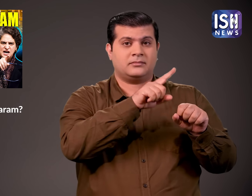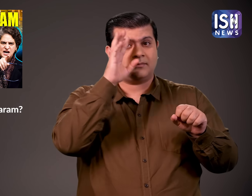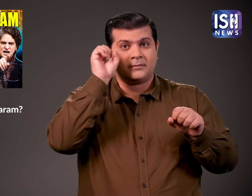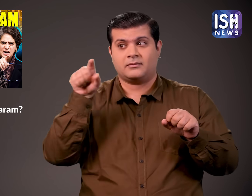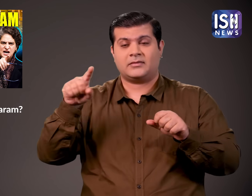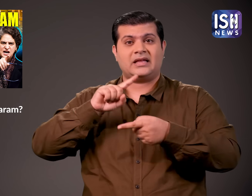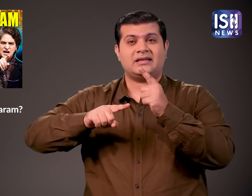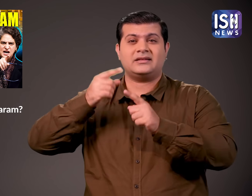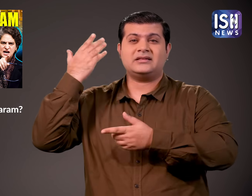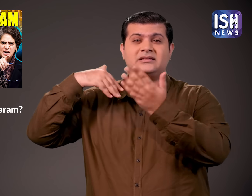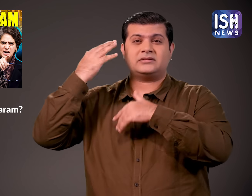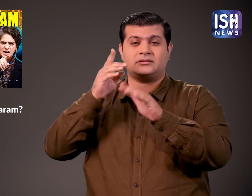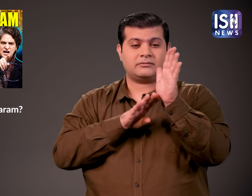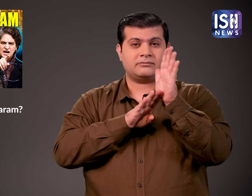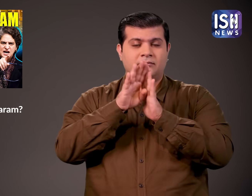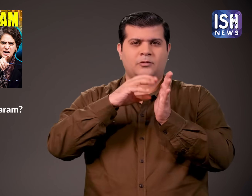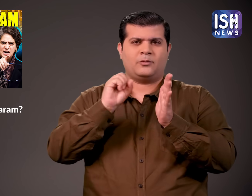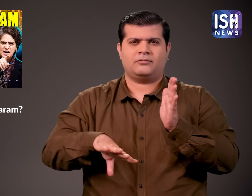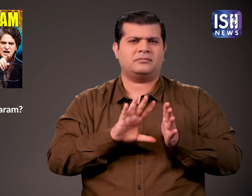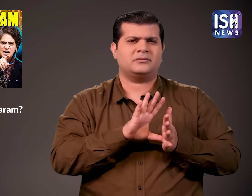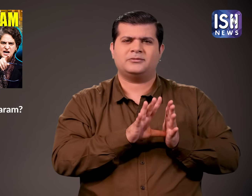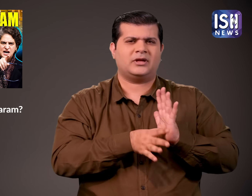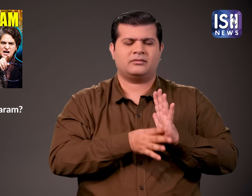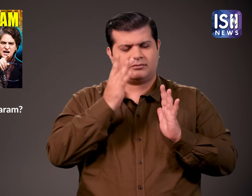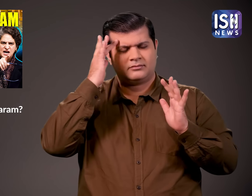he cannot negate Pandit Nehru ji’s contributions to India's development.